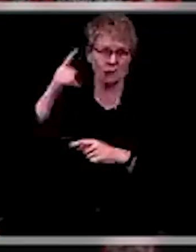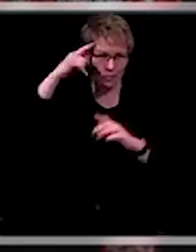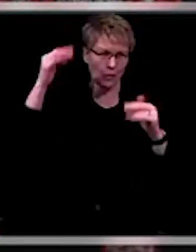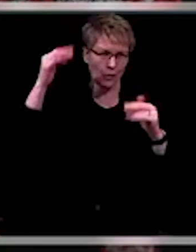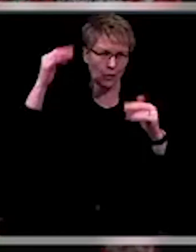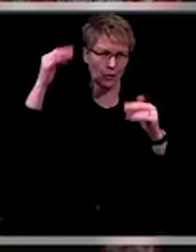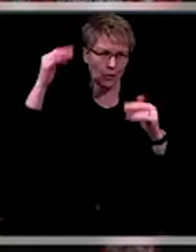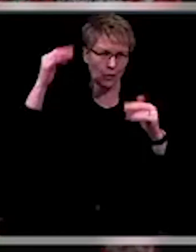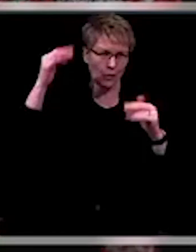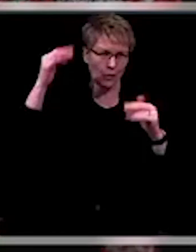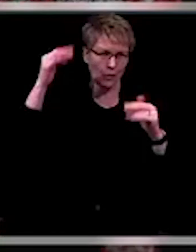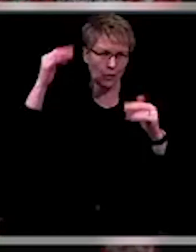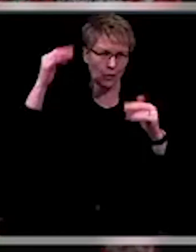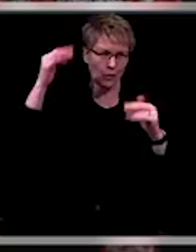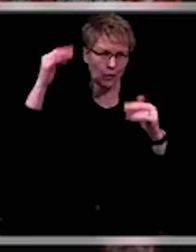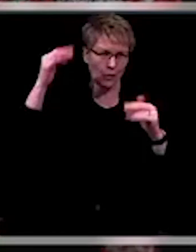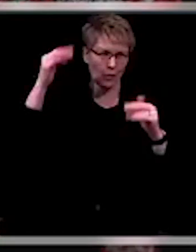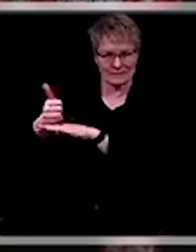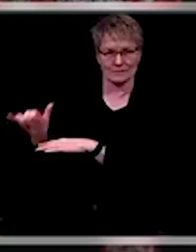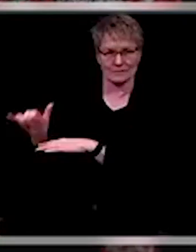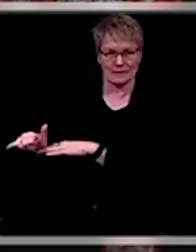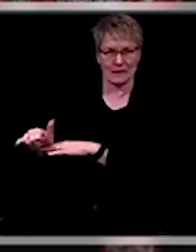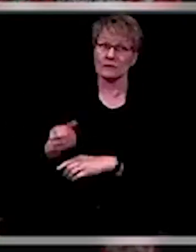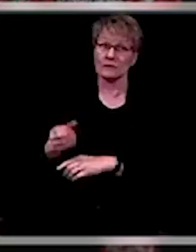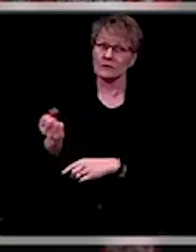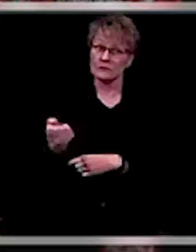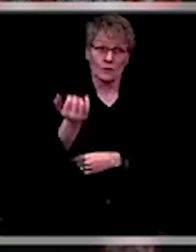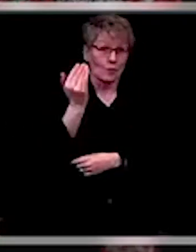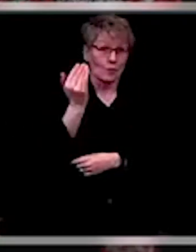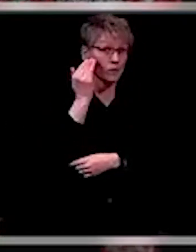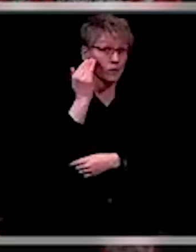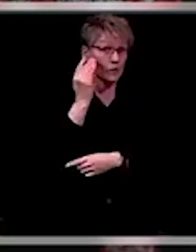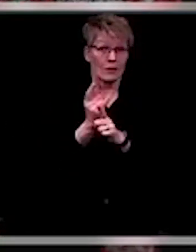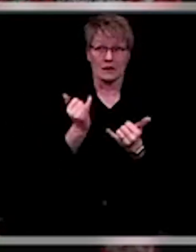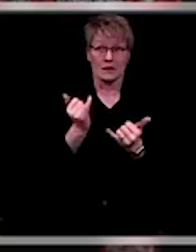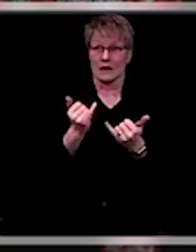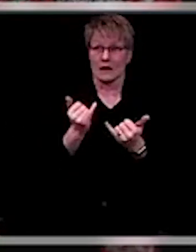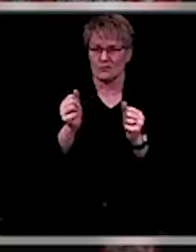with our increased case counts, we don't have enough access to testing right now. We just don't.